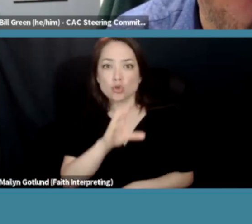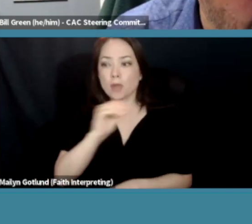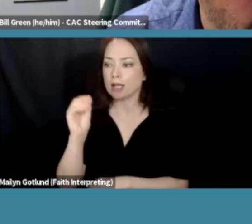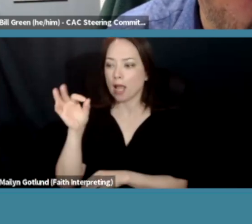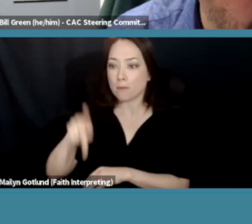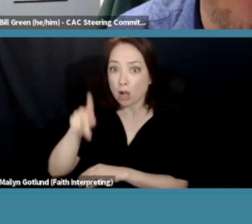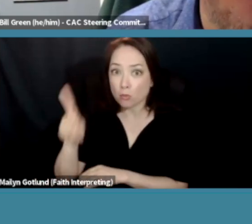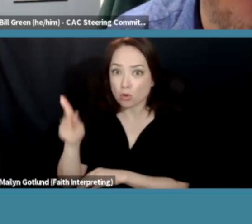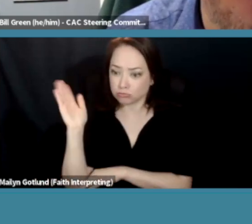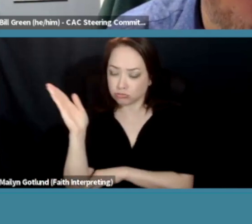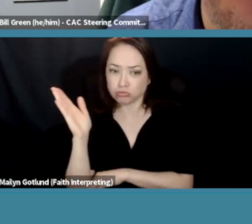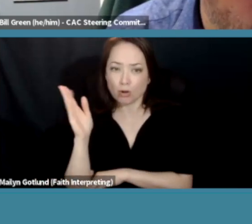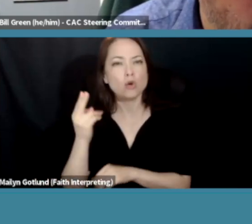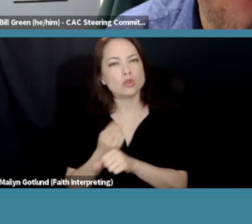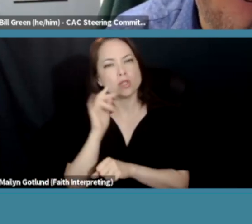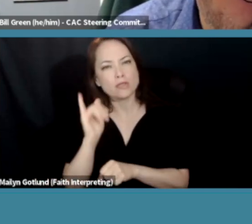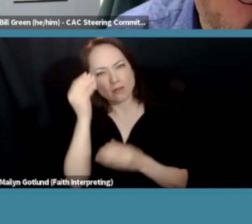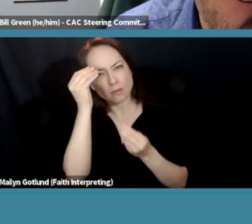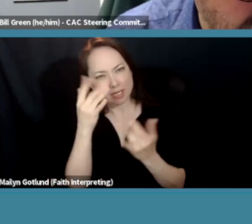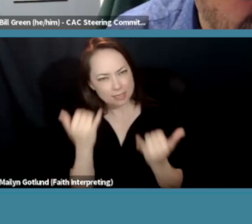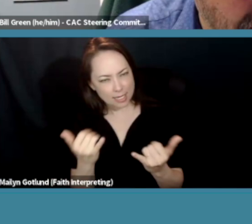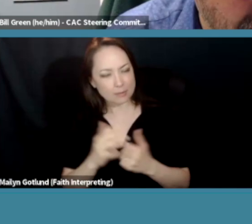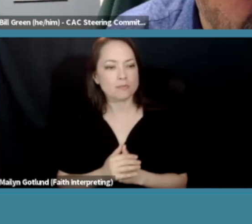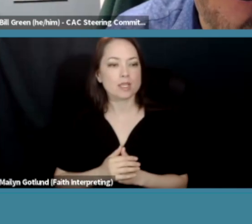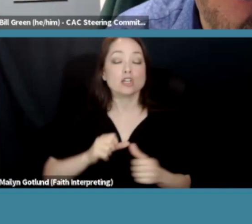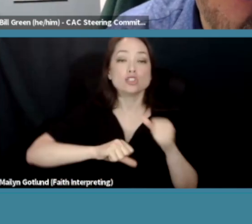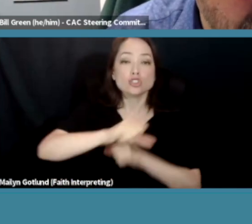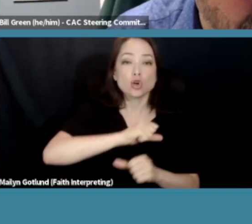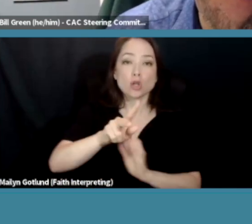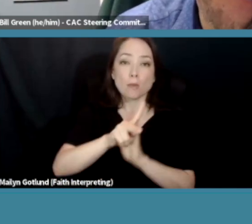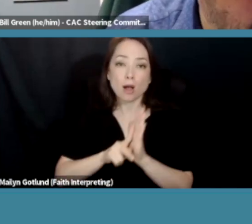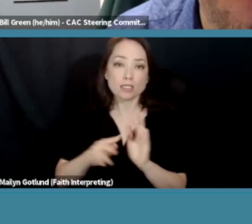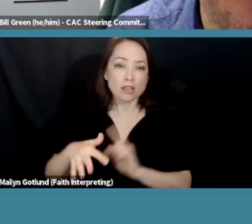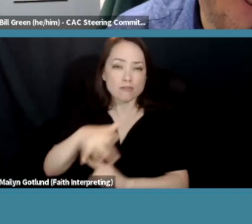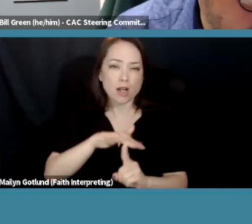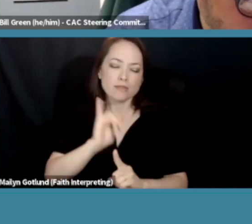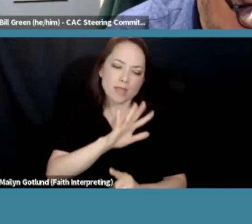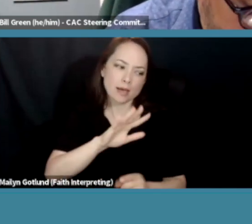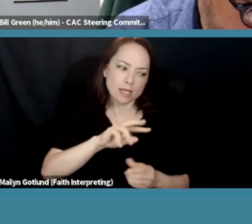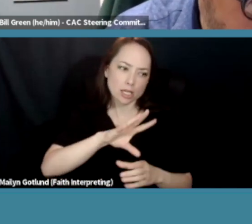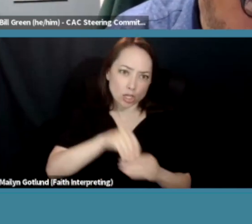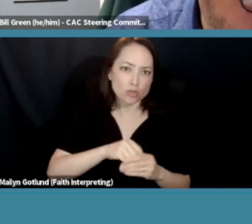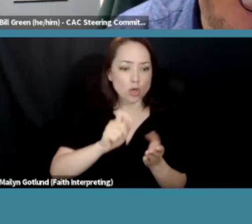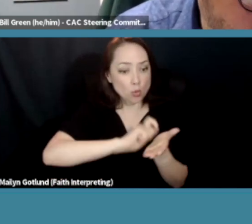environments we are using today, social and policy environment, and that will include some written and unwritten social and policy environments.